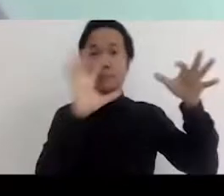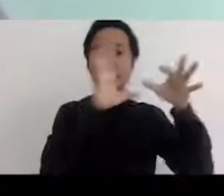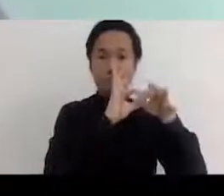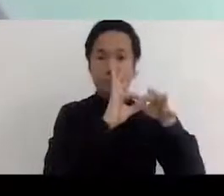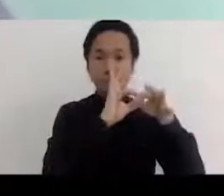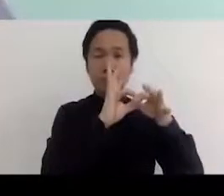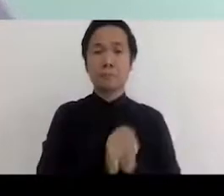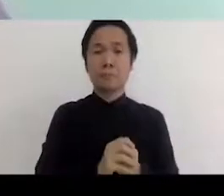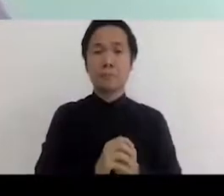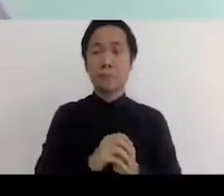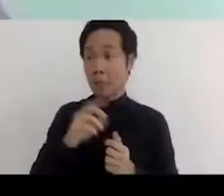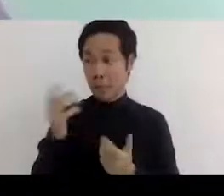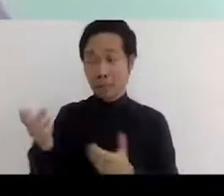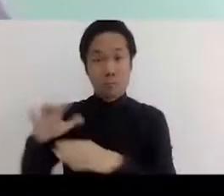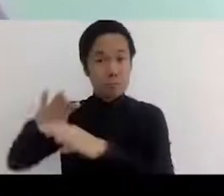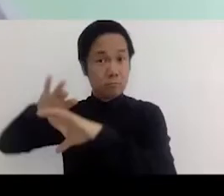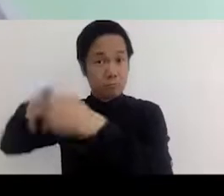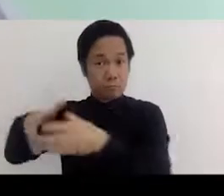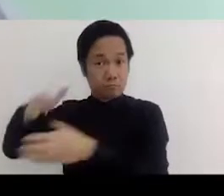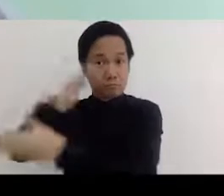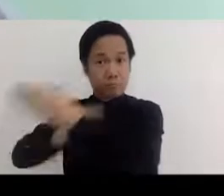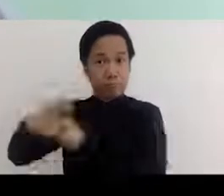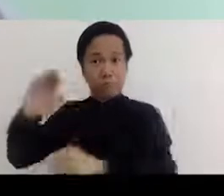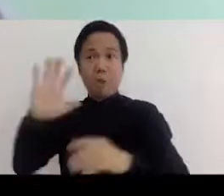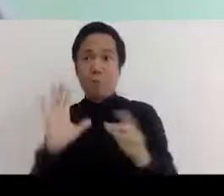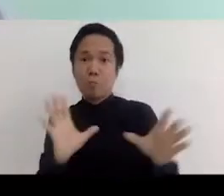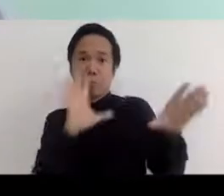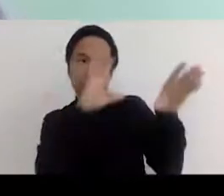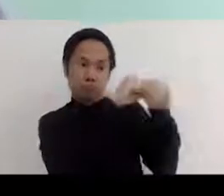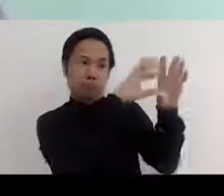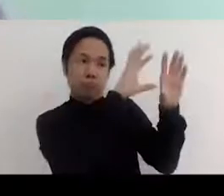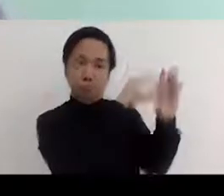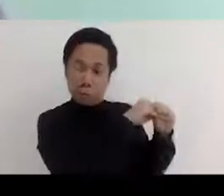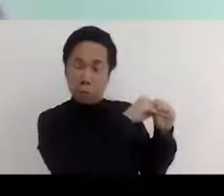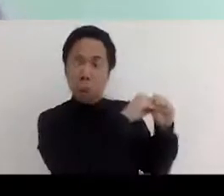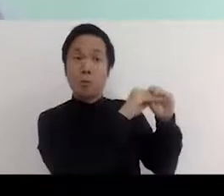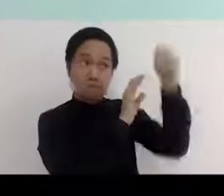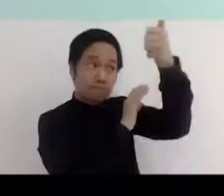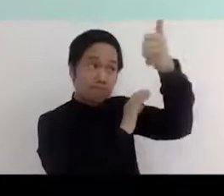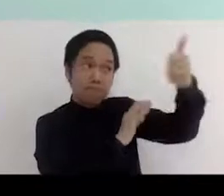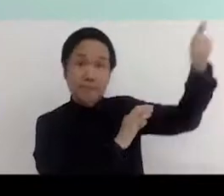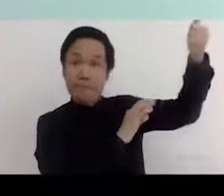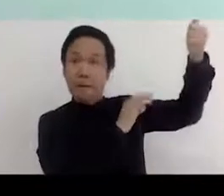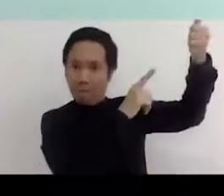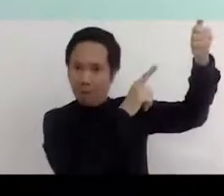and they have also represented the voices of different groups of persons with disabilities.